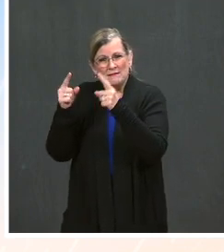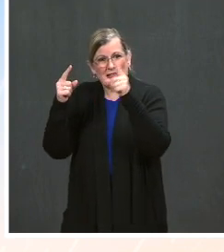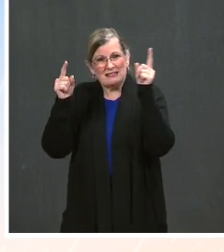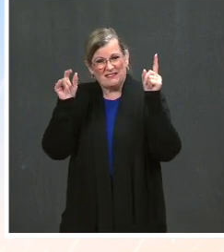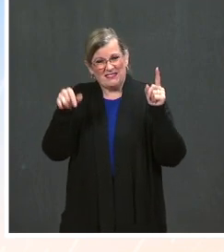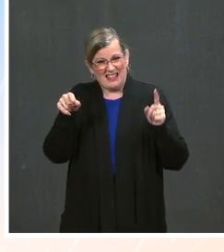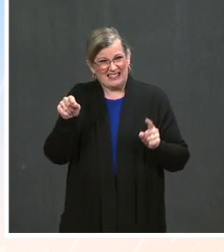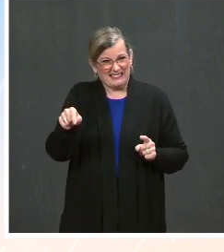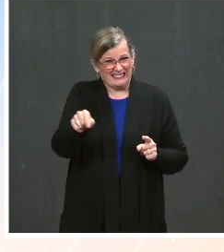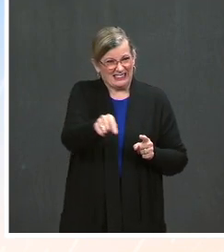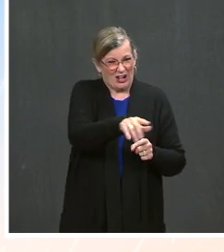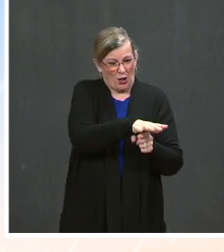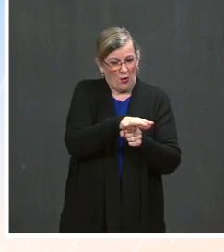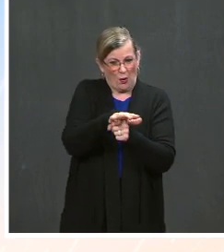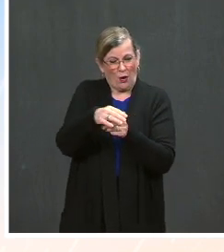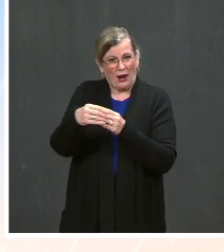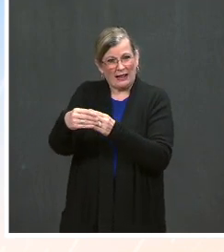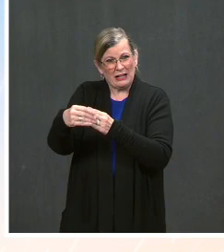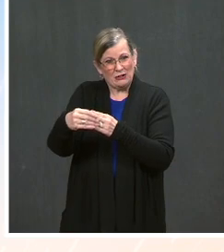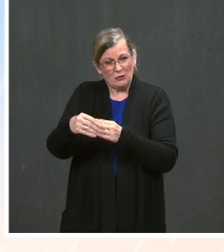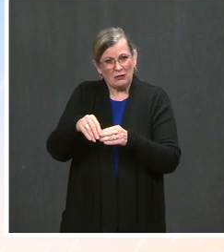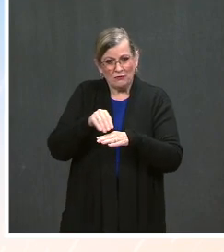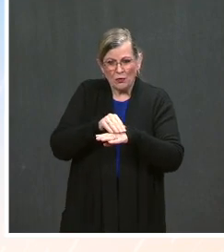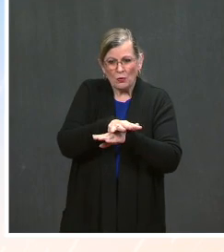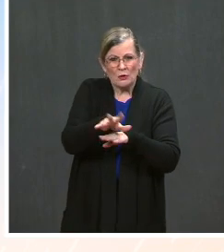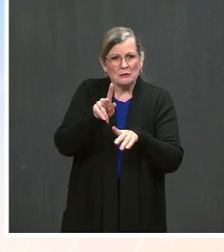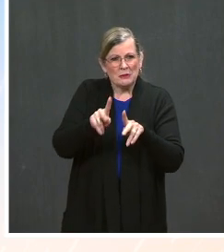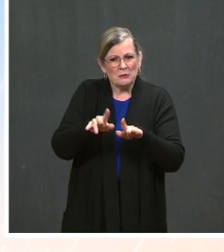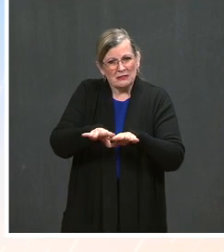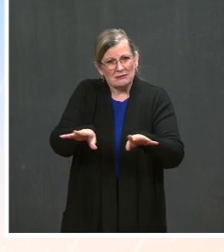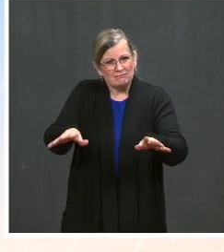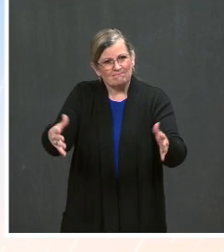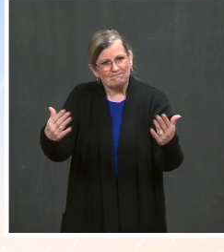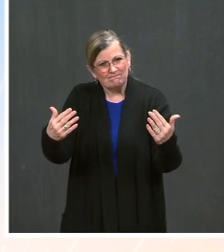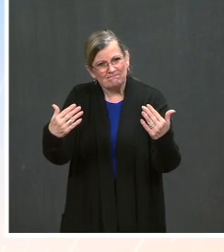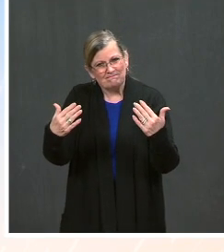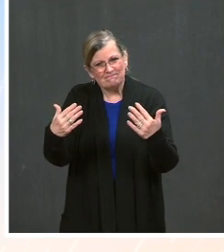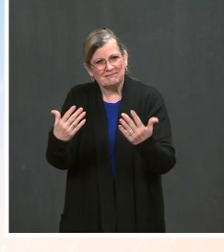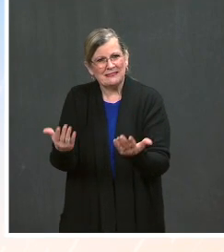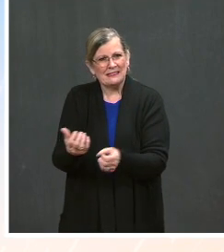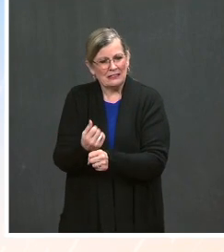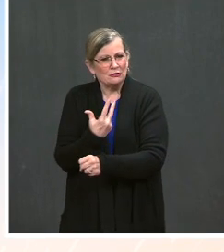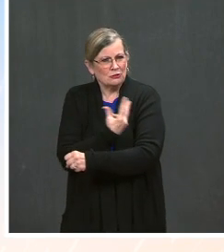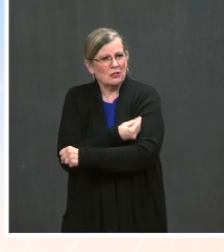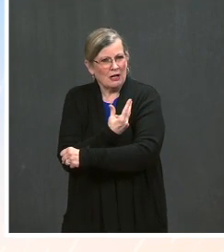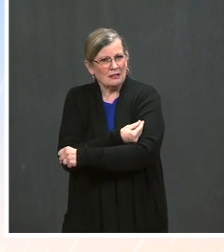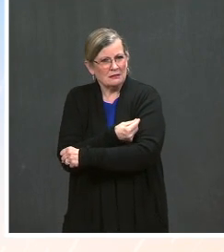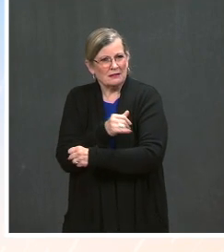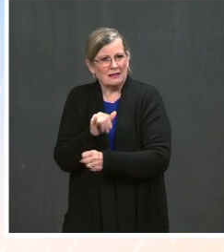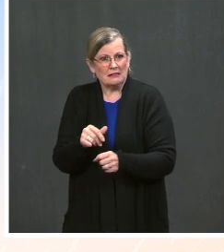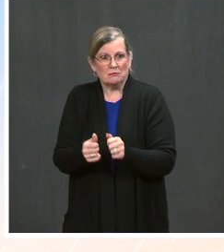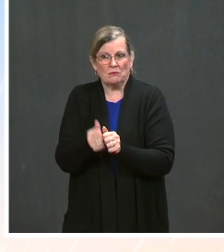for that public campaign is going. The Press: And one other quick question regarding the call the President had today with the President of Ukraine.